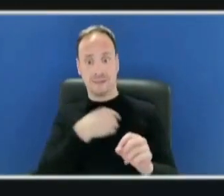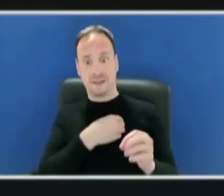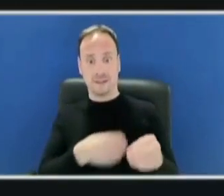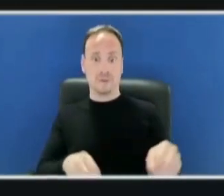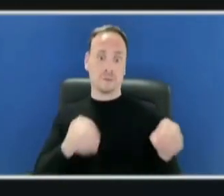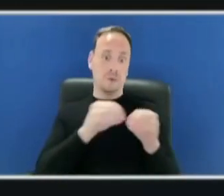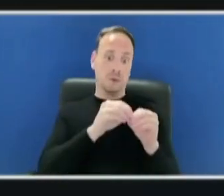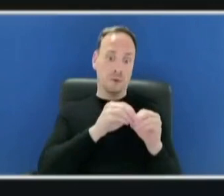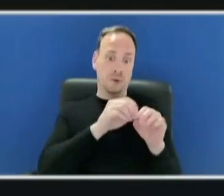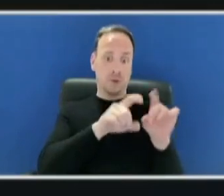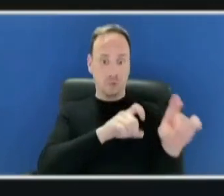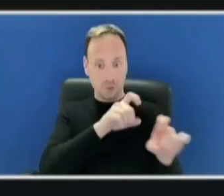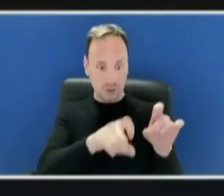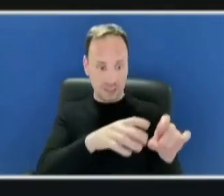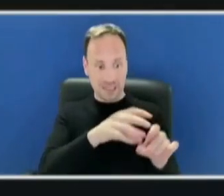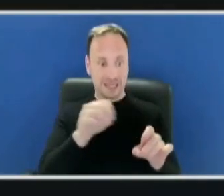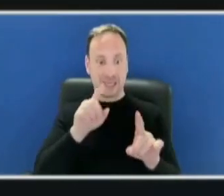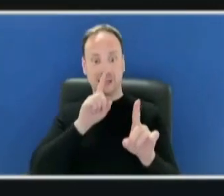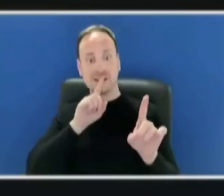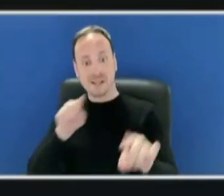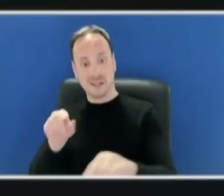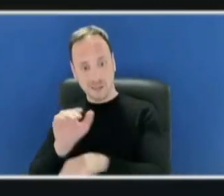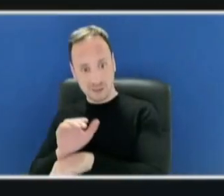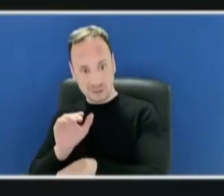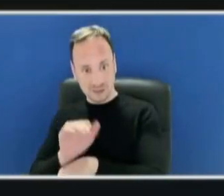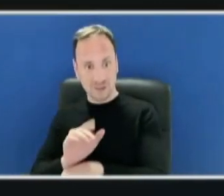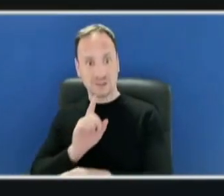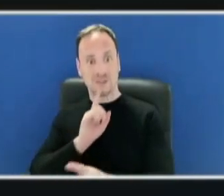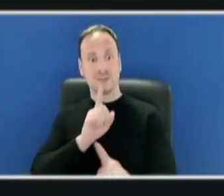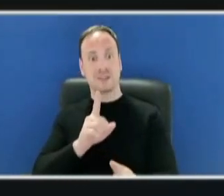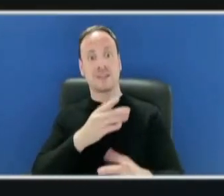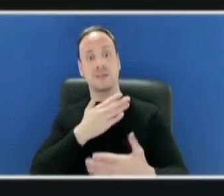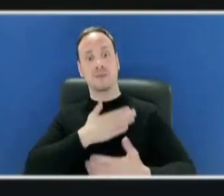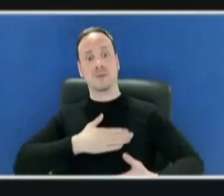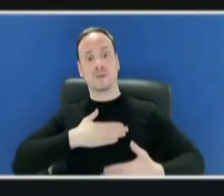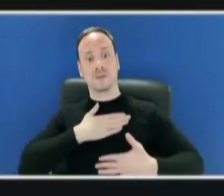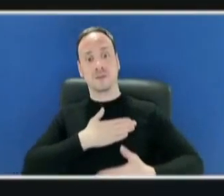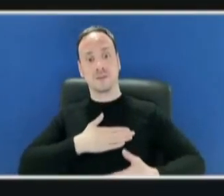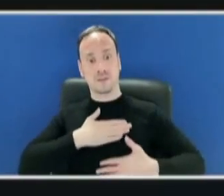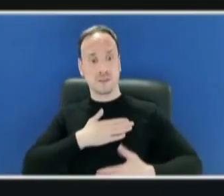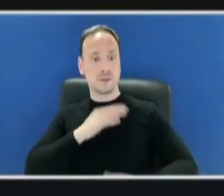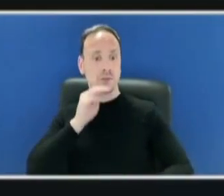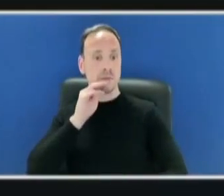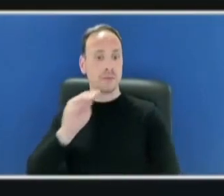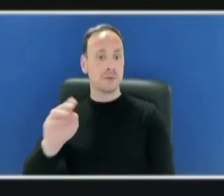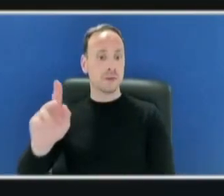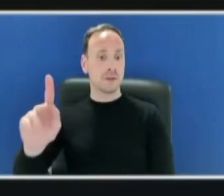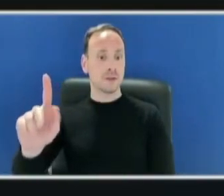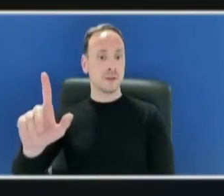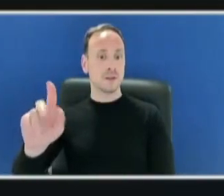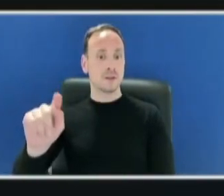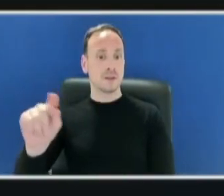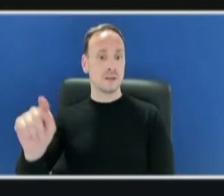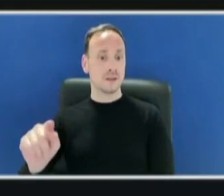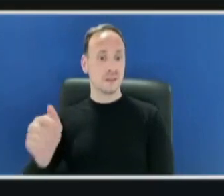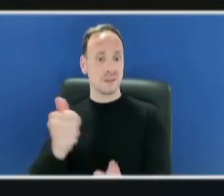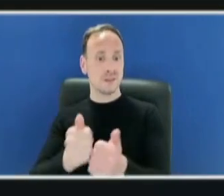thank you and also um um Miss Klutz and everybody who's been involved in this because this was